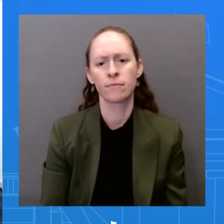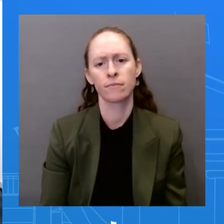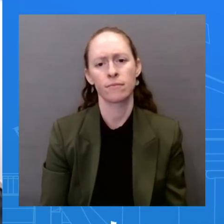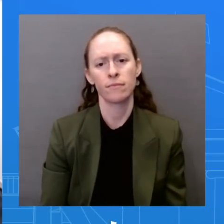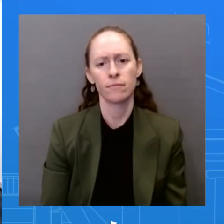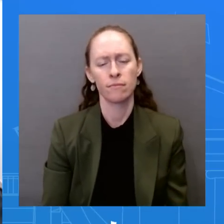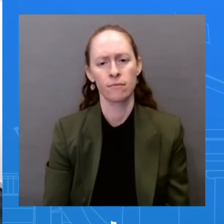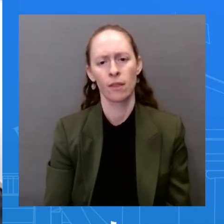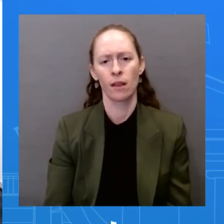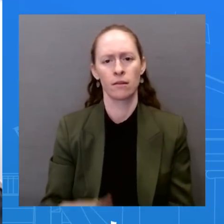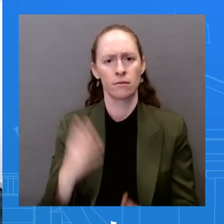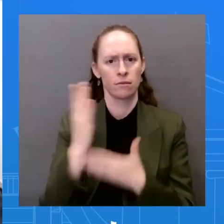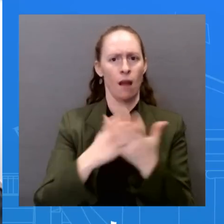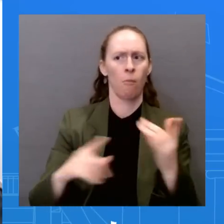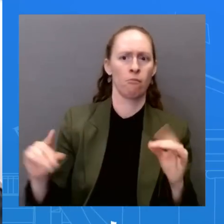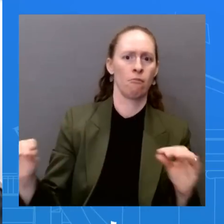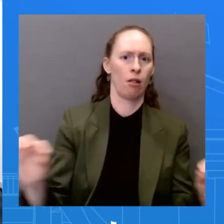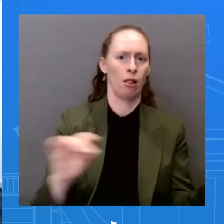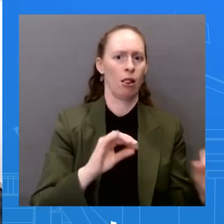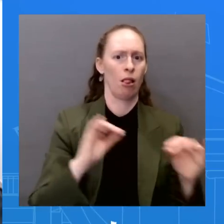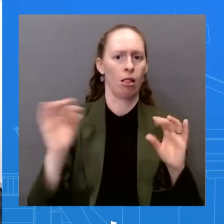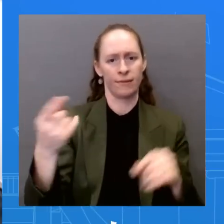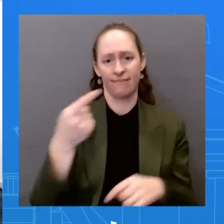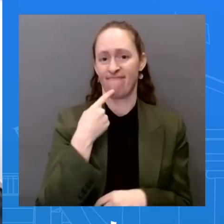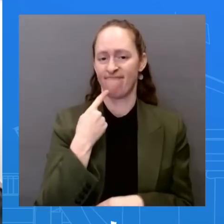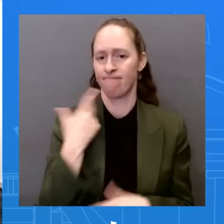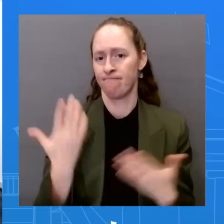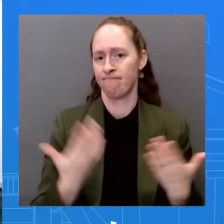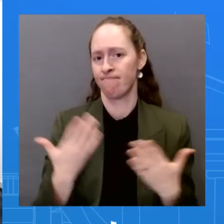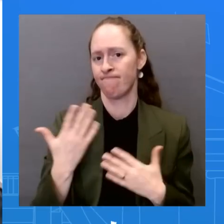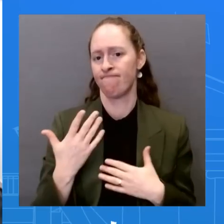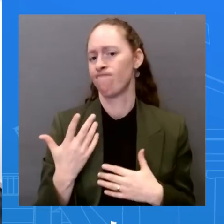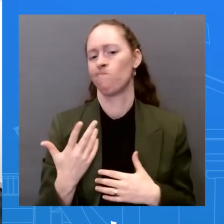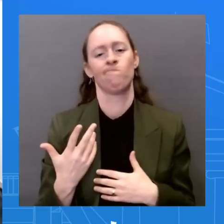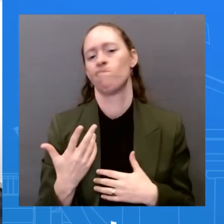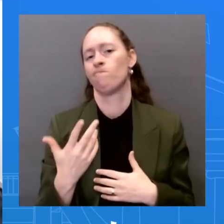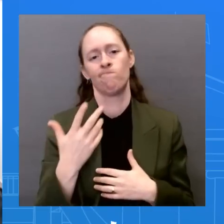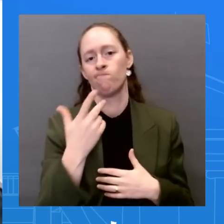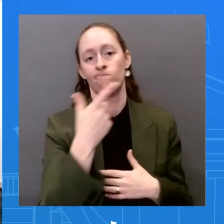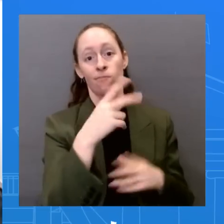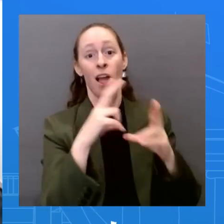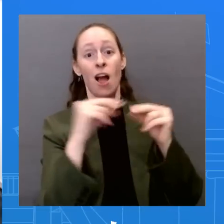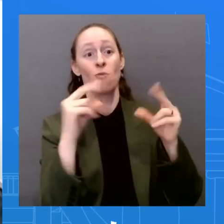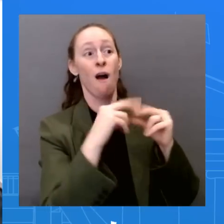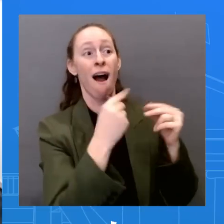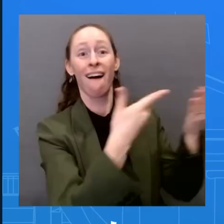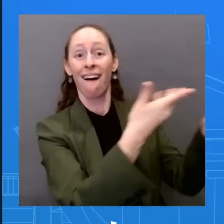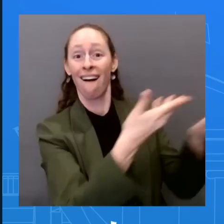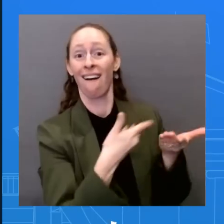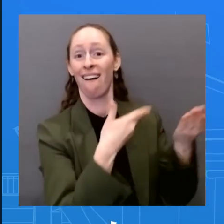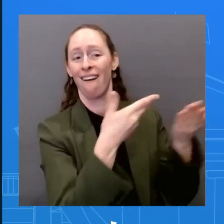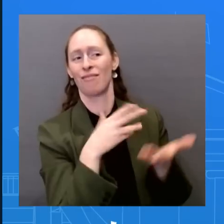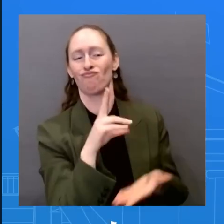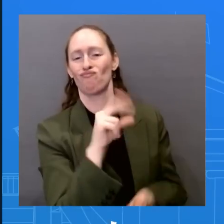particularly in light of the potential free-trade agreement between Nicaragua and China. Ms. Jean-Pierre: And the free-trade agreement -- okay.